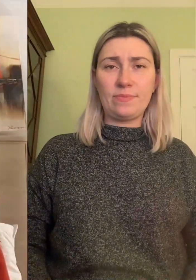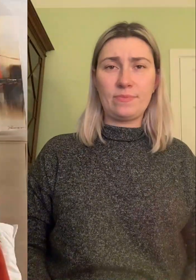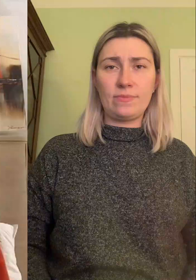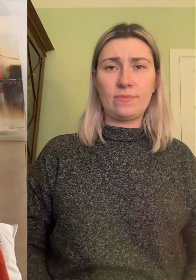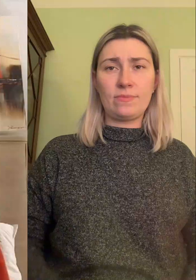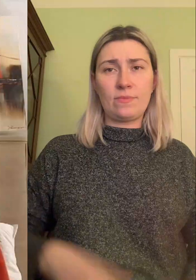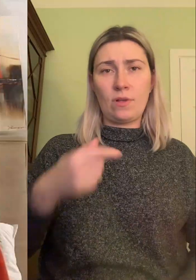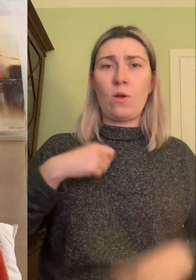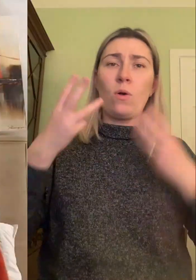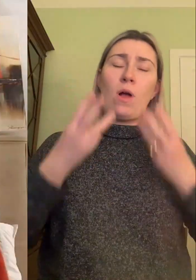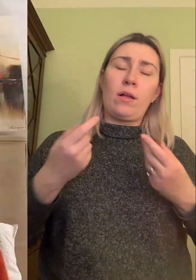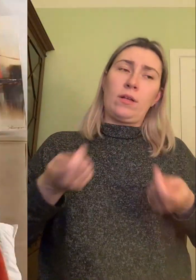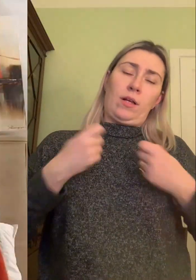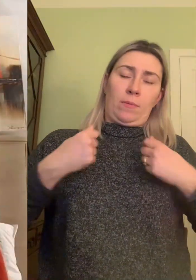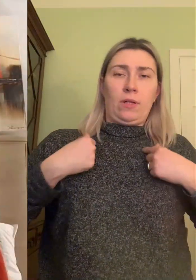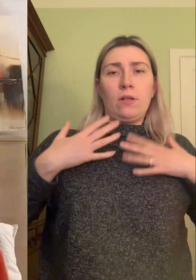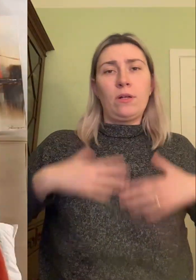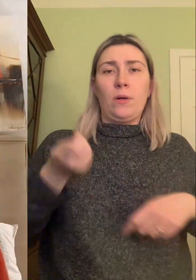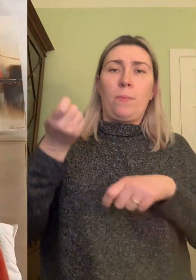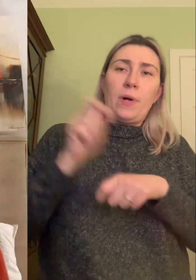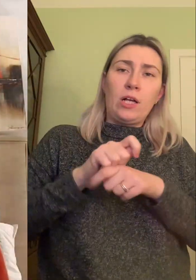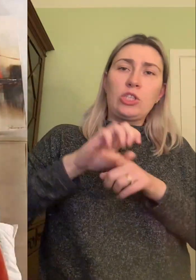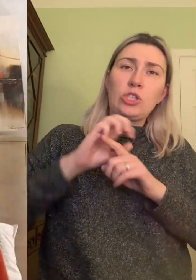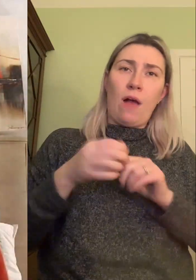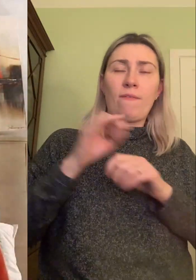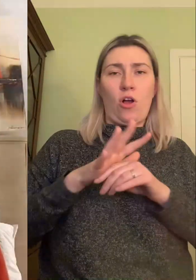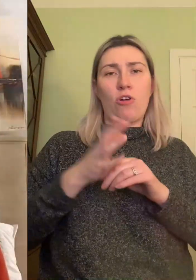I want to give my body the best possible chance of recovering,